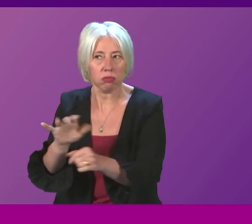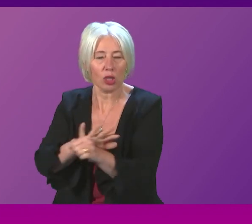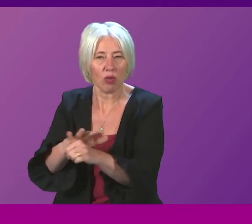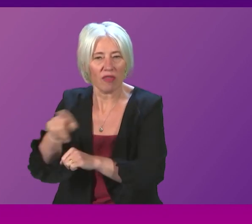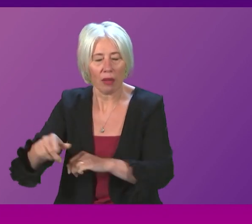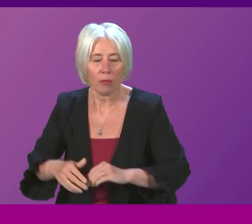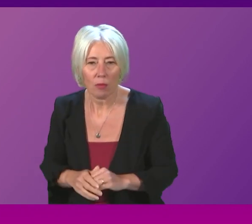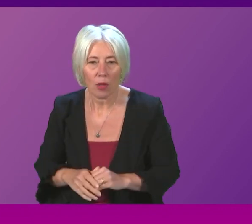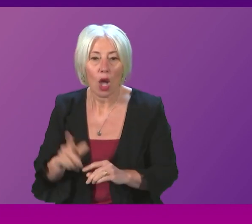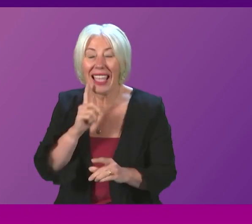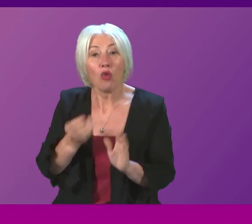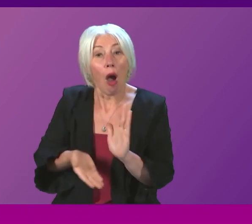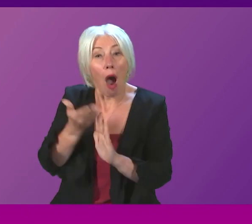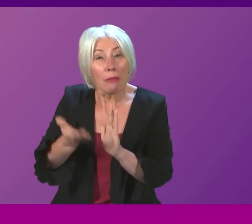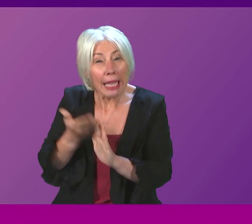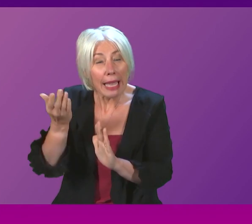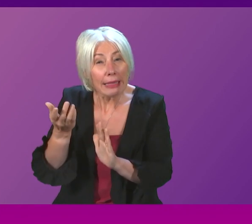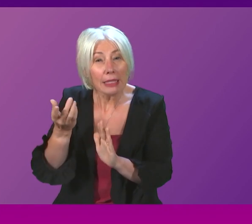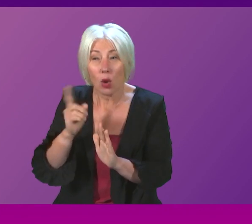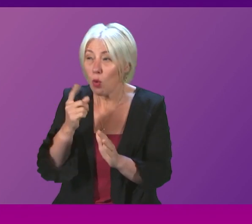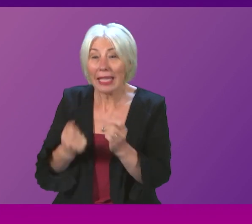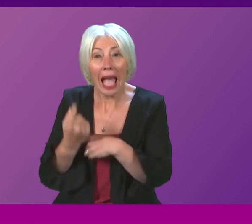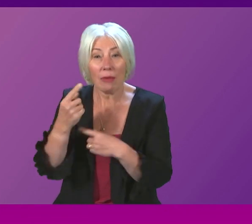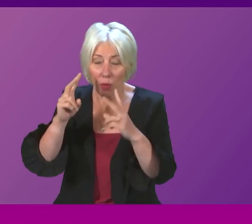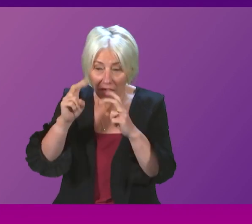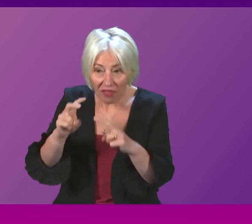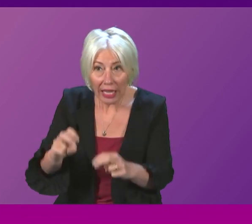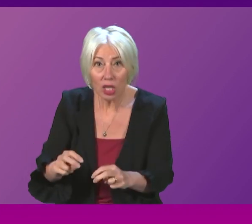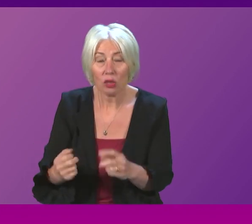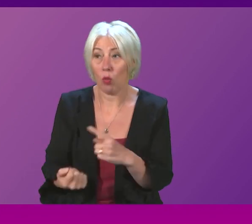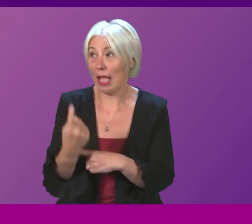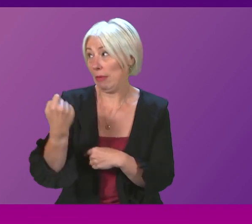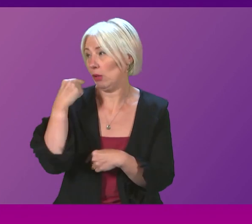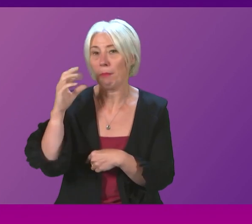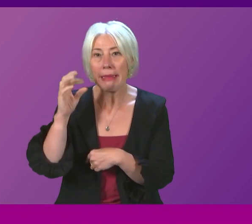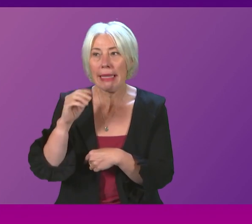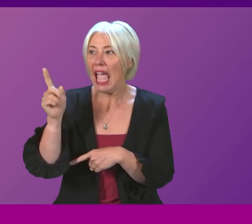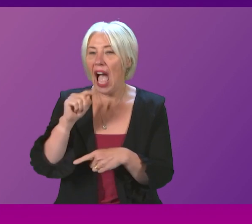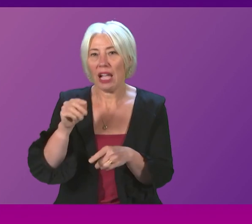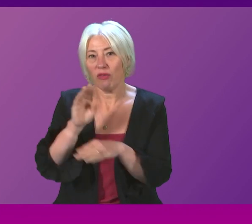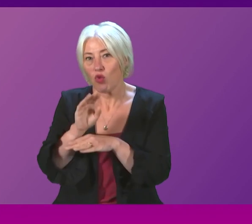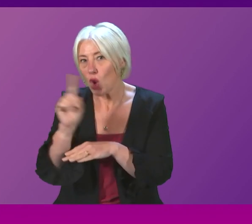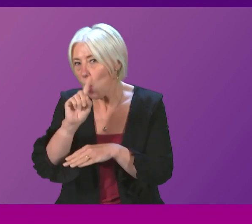What update can she provide on the investigation of Monday’s incident?